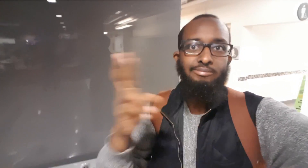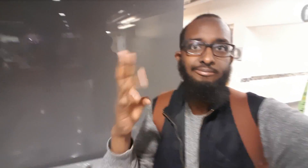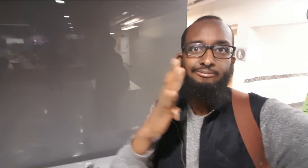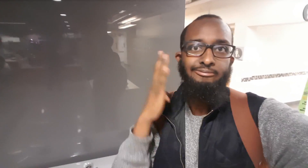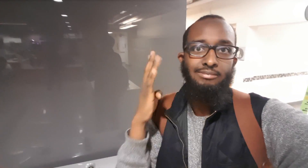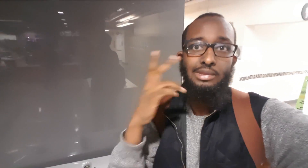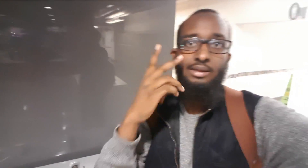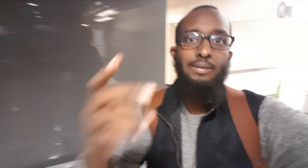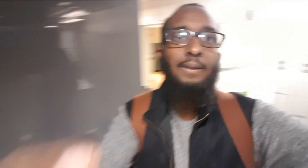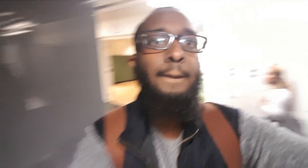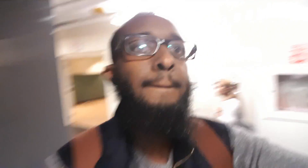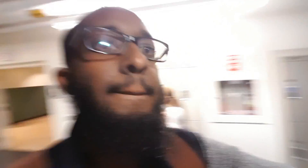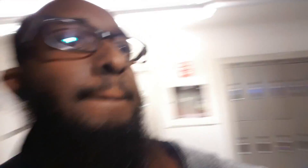It seems the students are lining up.